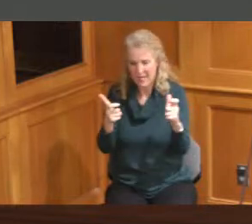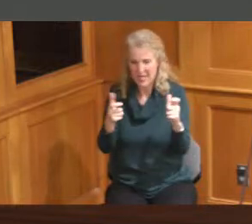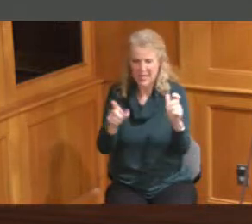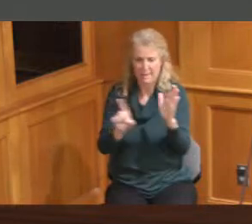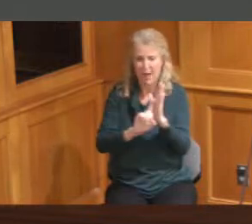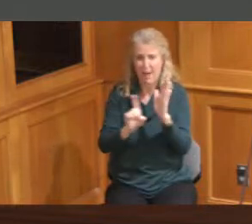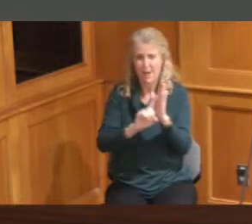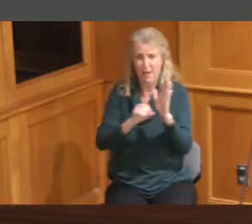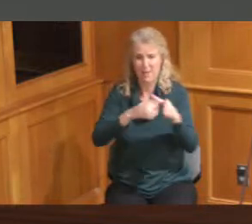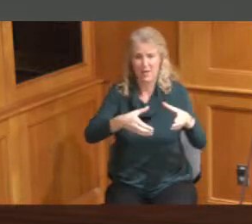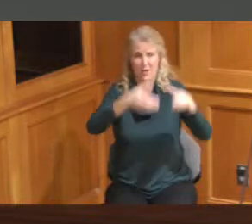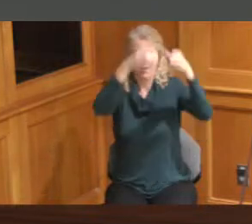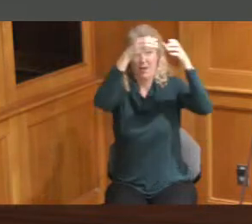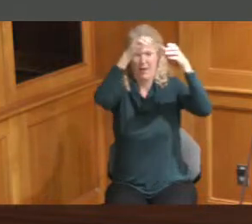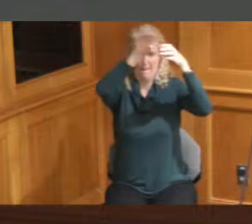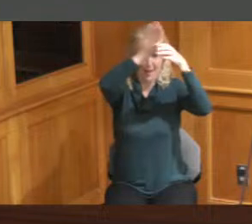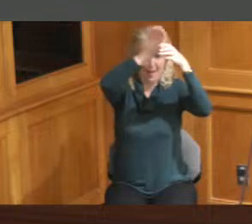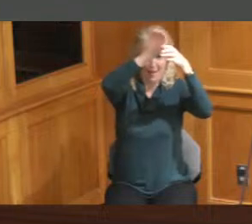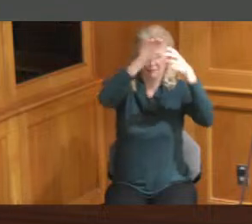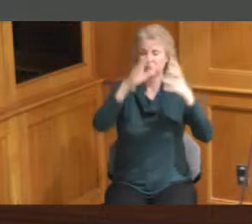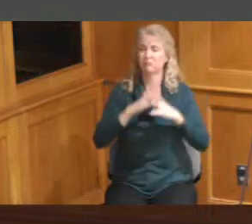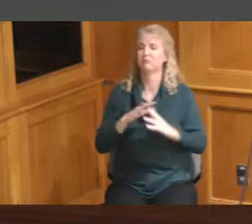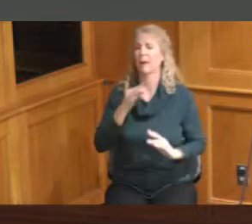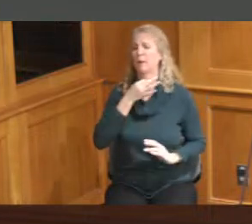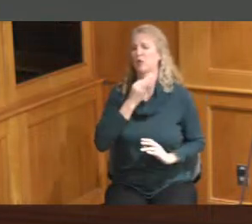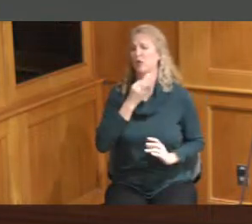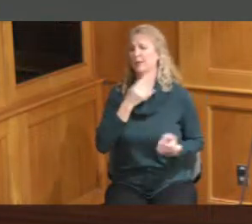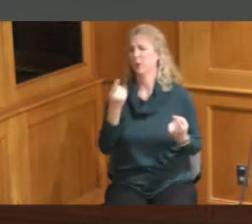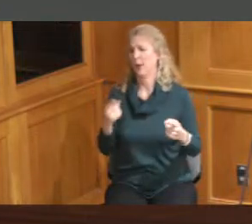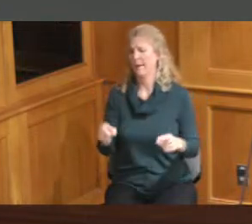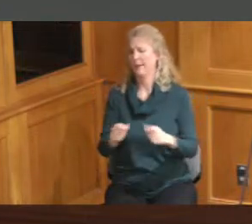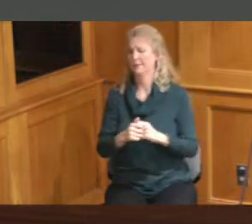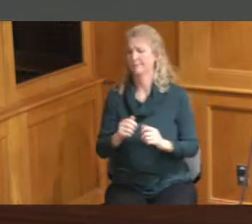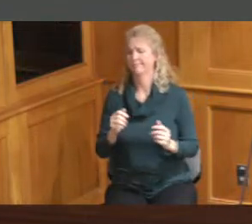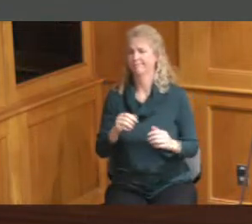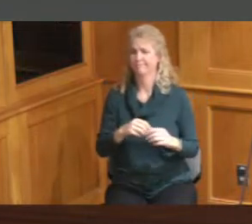as it relates to Emergency Management warning as it relates to Sirens versus phones that type of